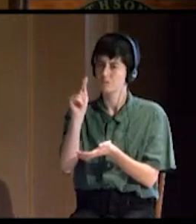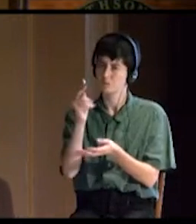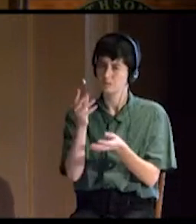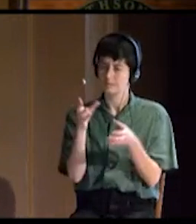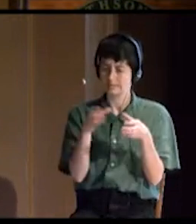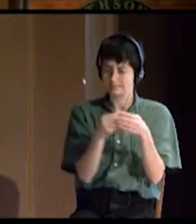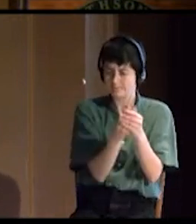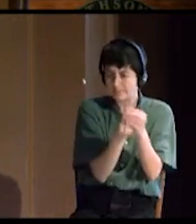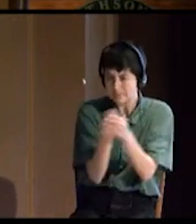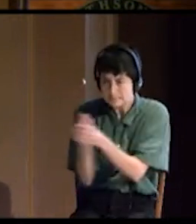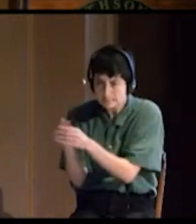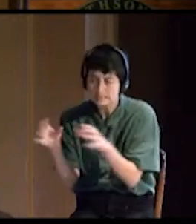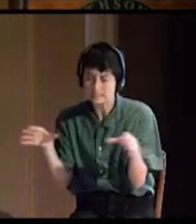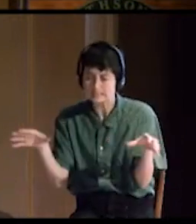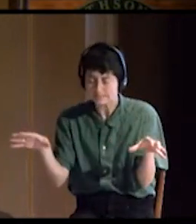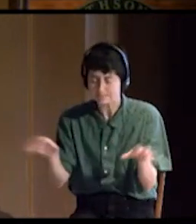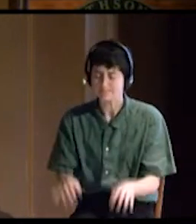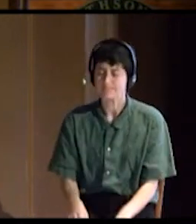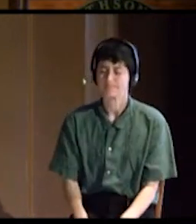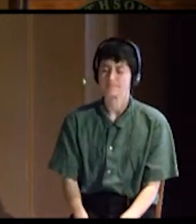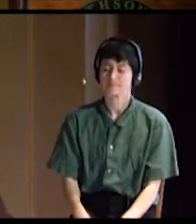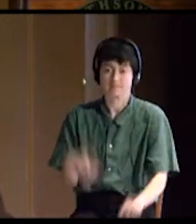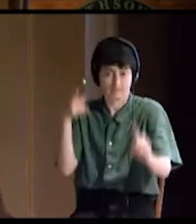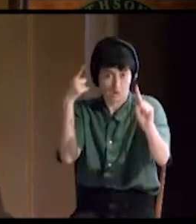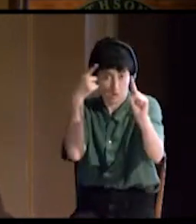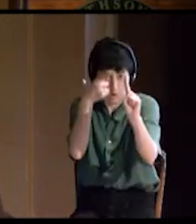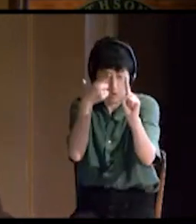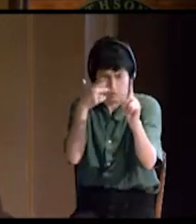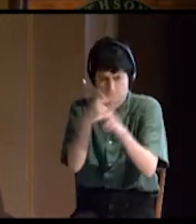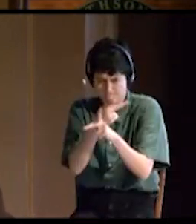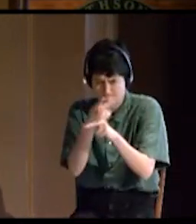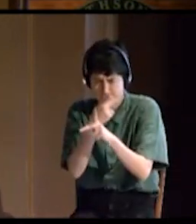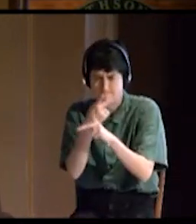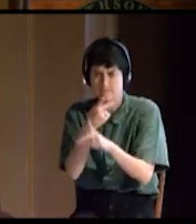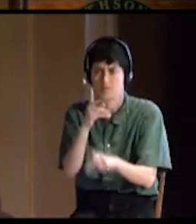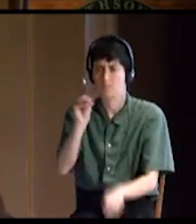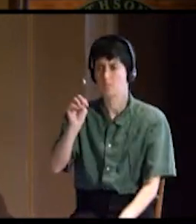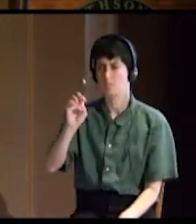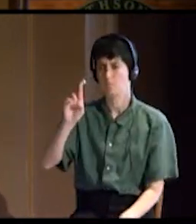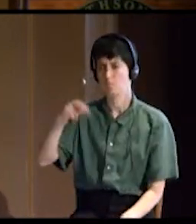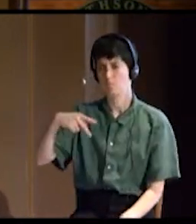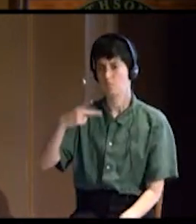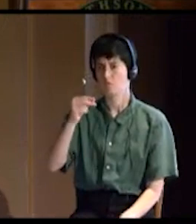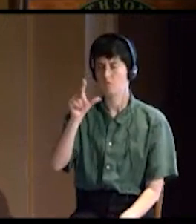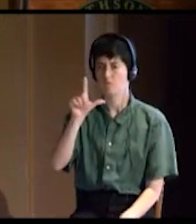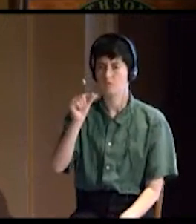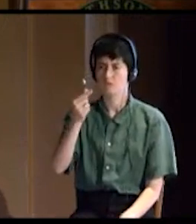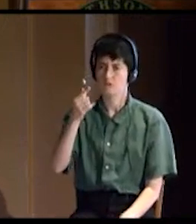Our goal is to then know the morphological features that this group may have acquired as a result of hybridization and determine